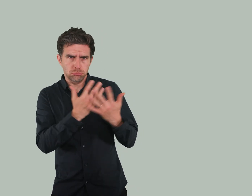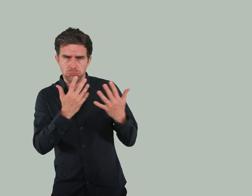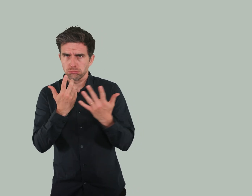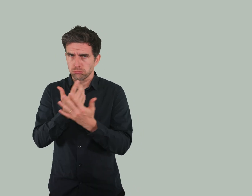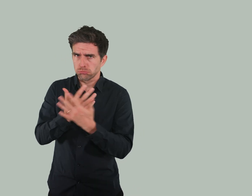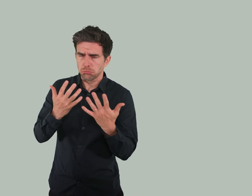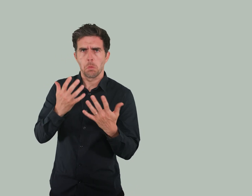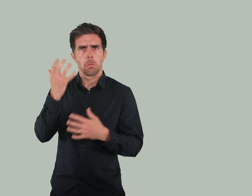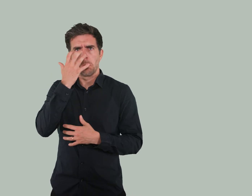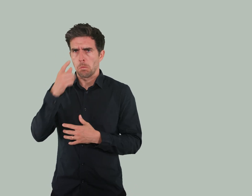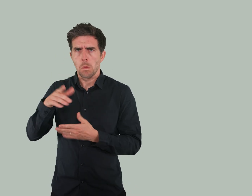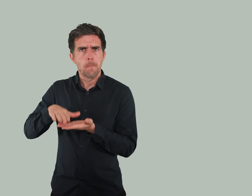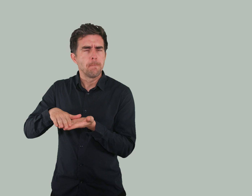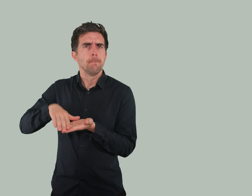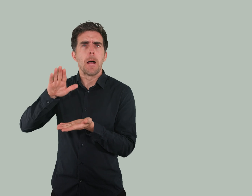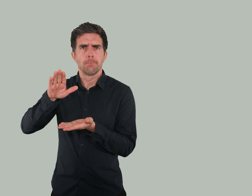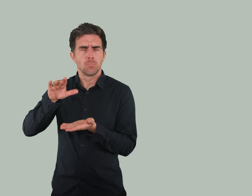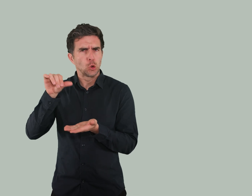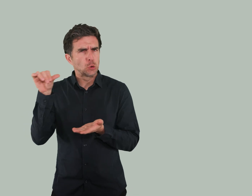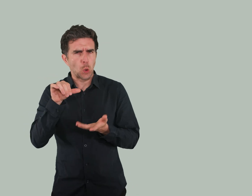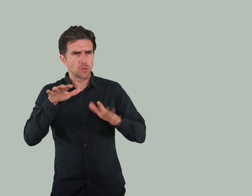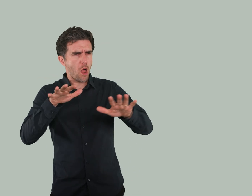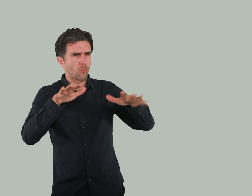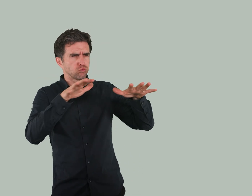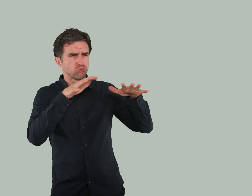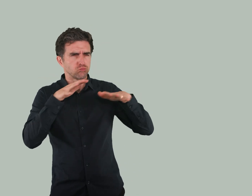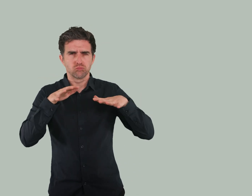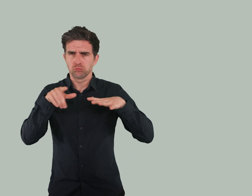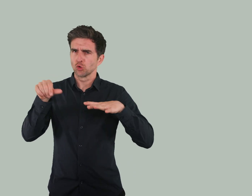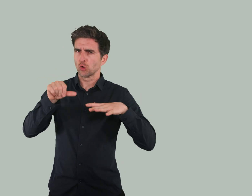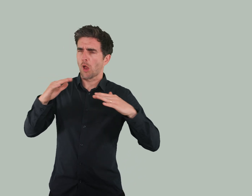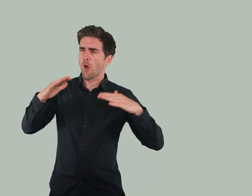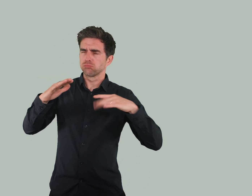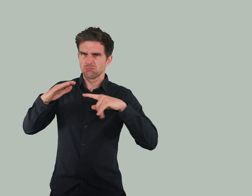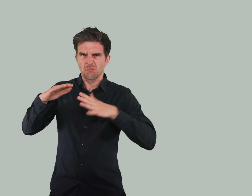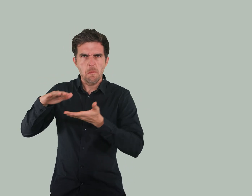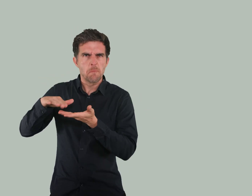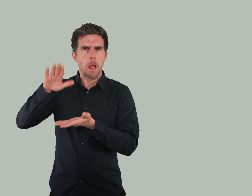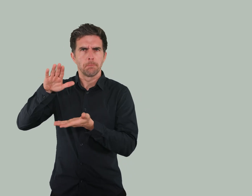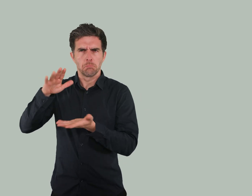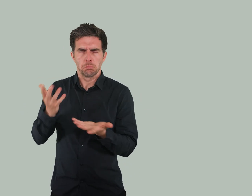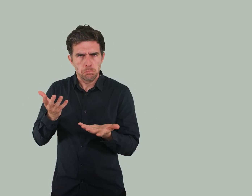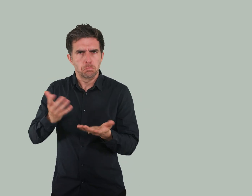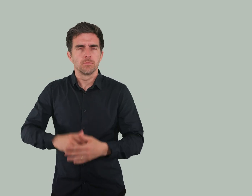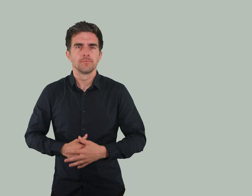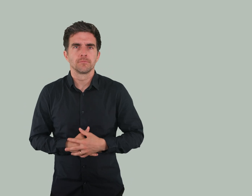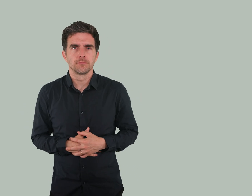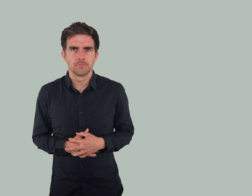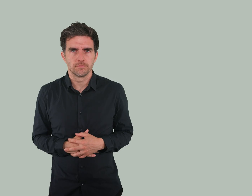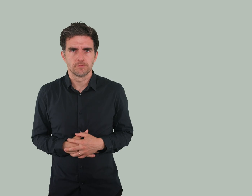suggests the latter is higher than pure labour market conditions would imply it should be.